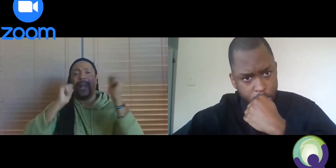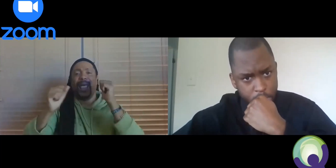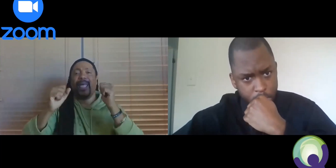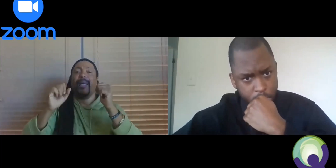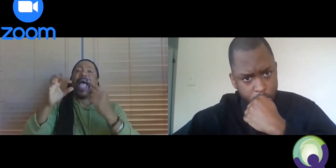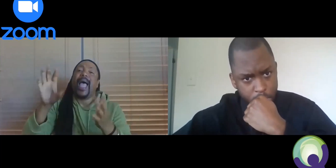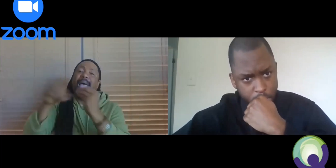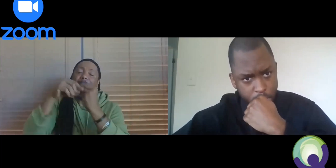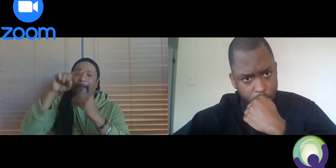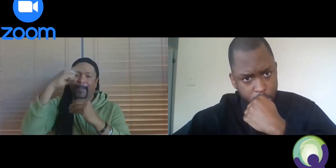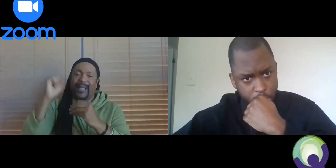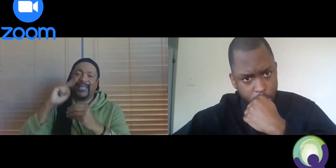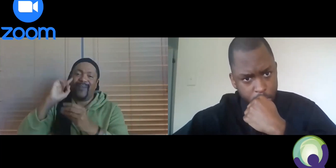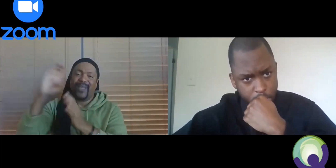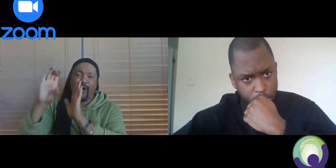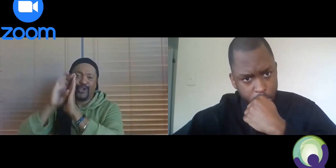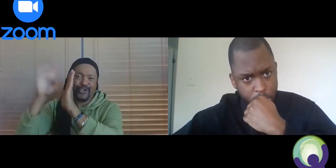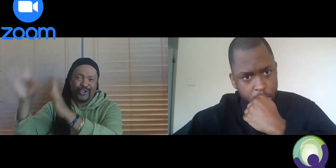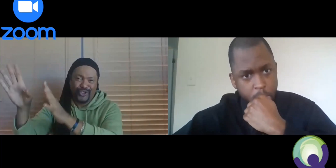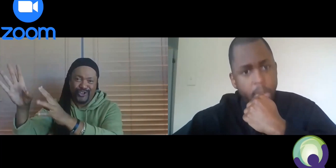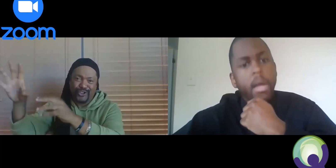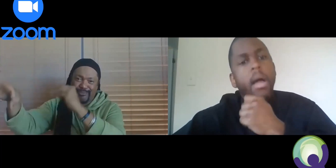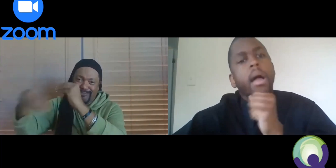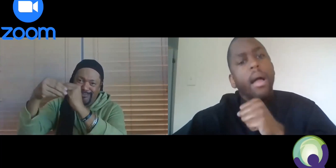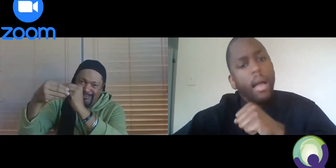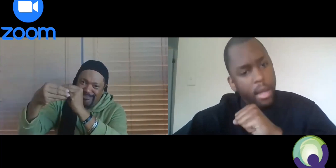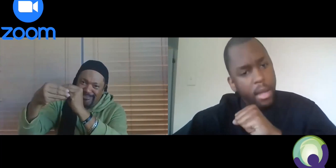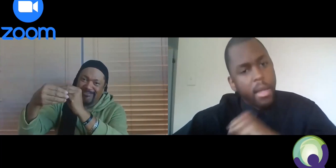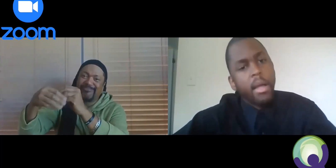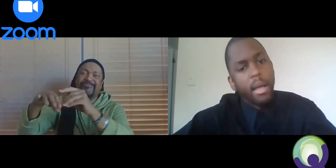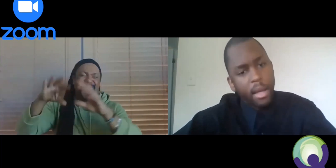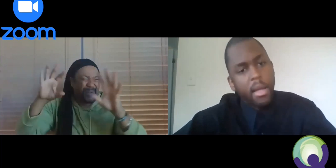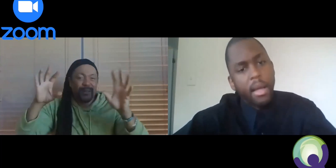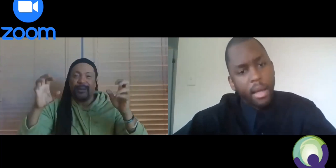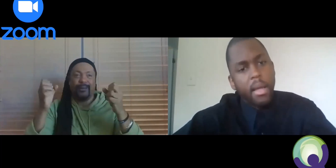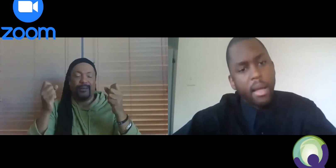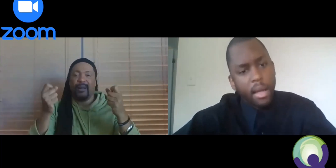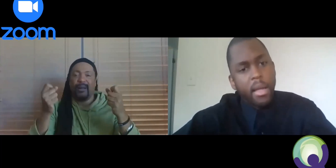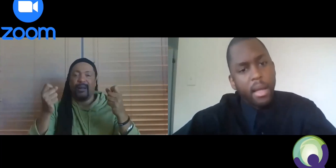Another role in the back end, I decided to write a play and added a BlackDeaf character.